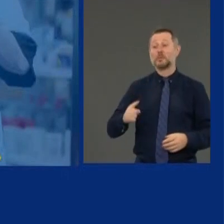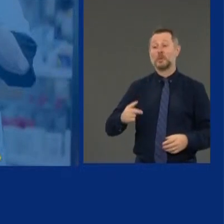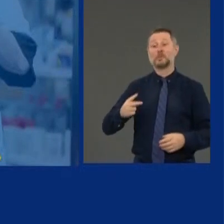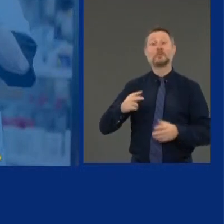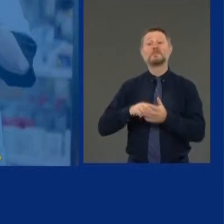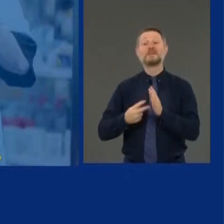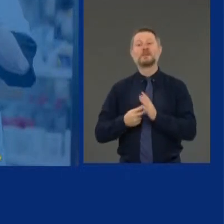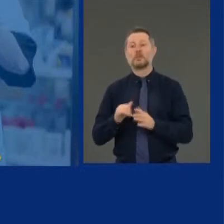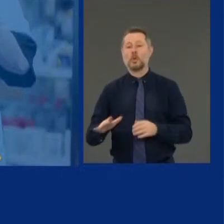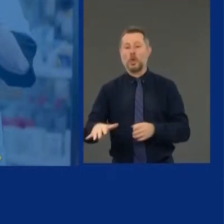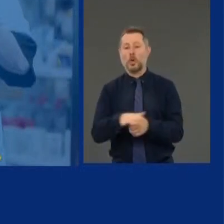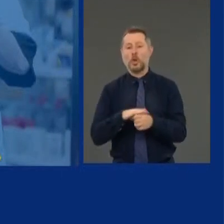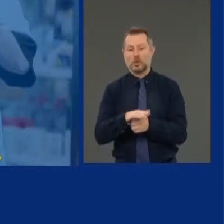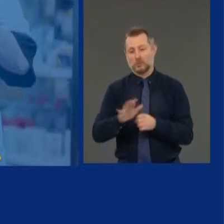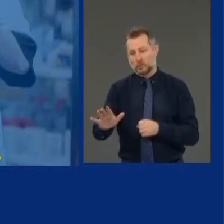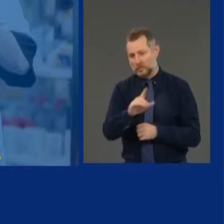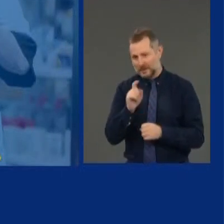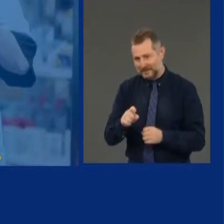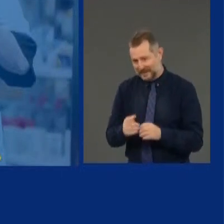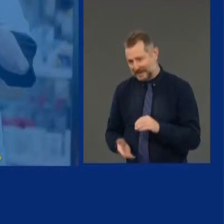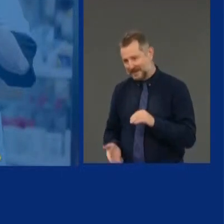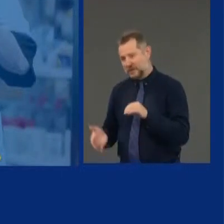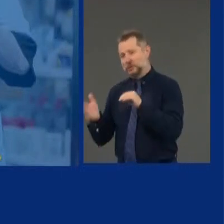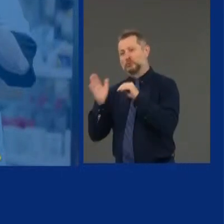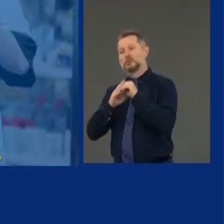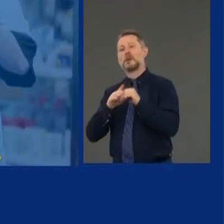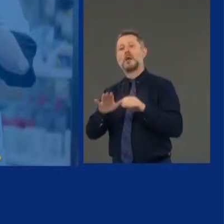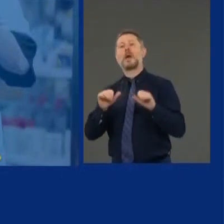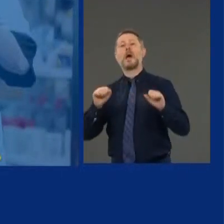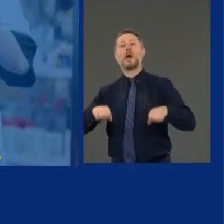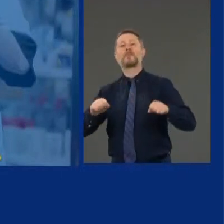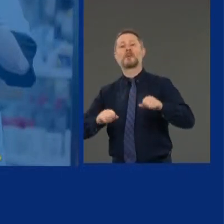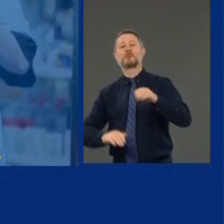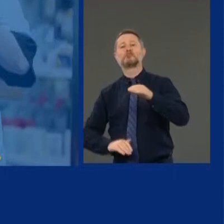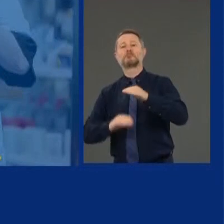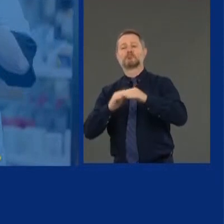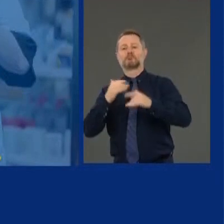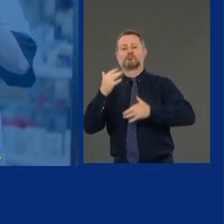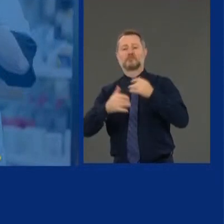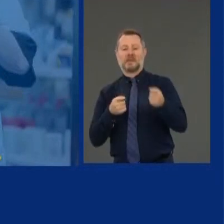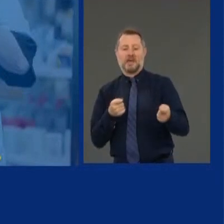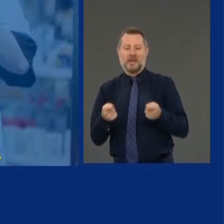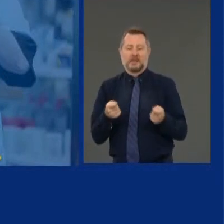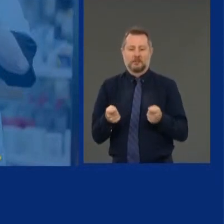PART OF THE PHASING IS ALLOWING